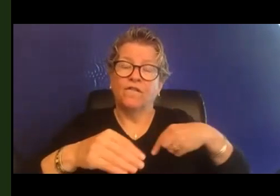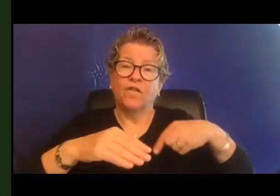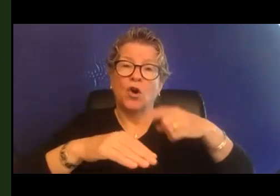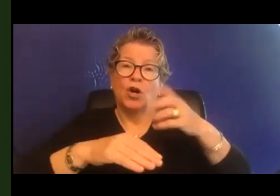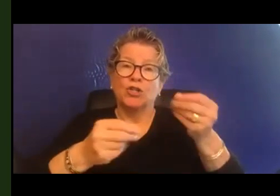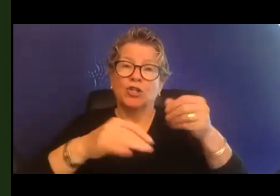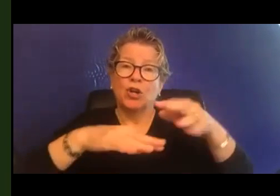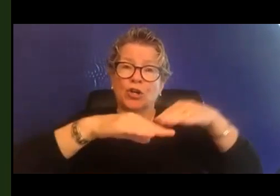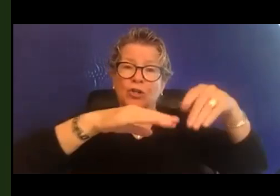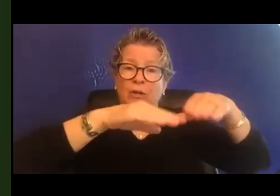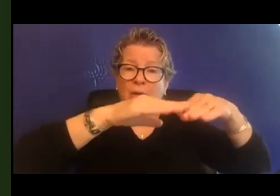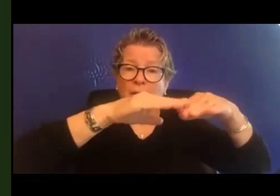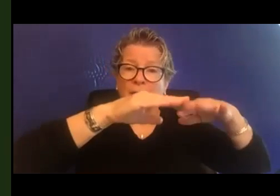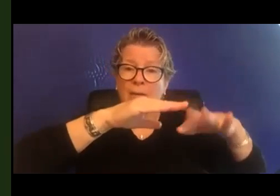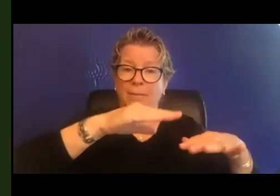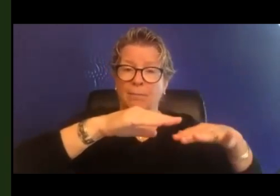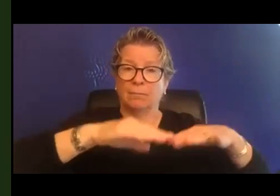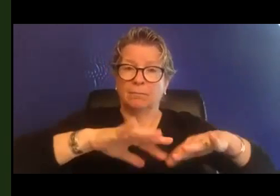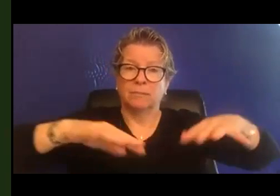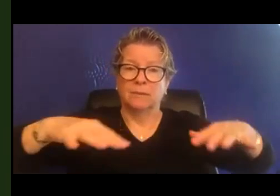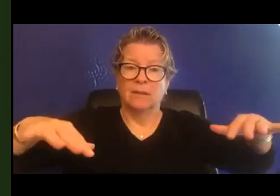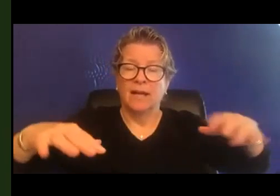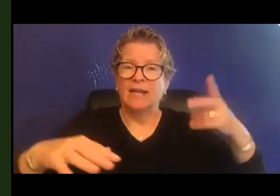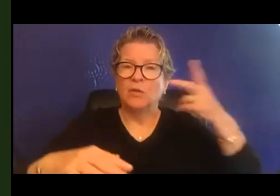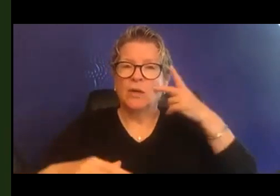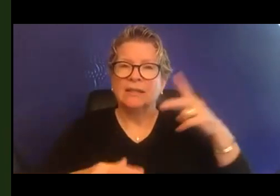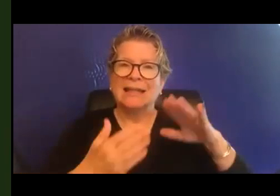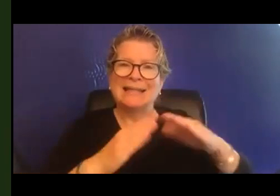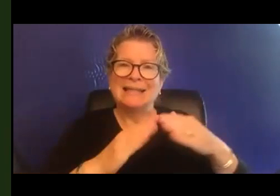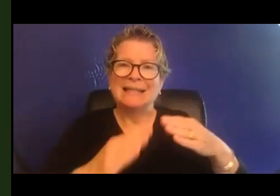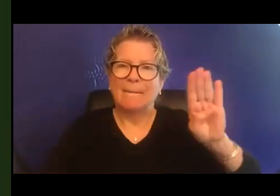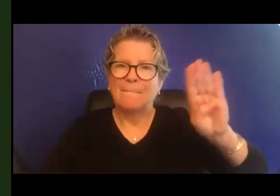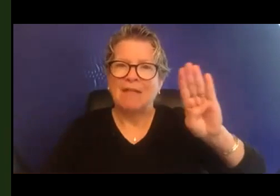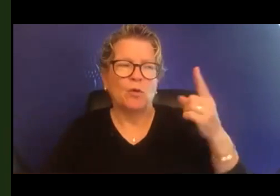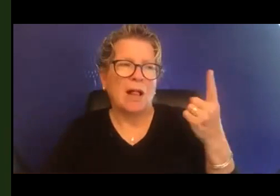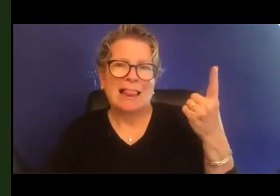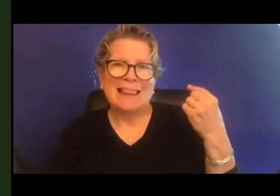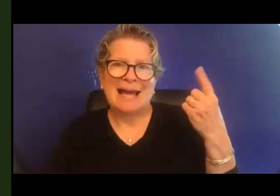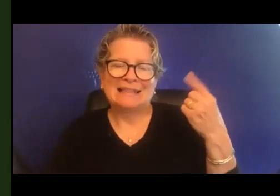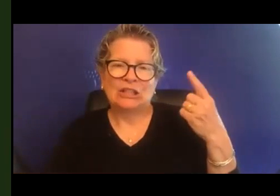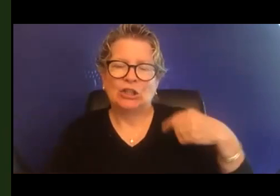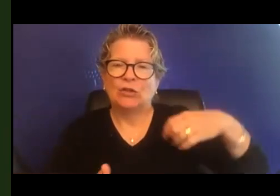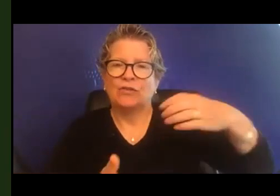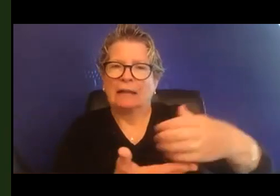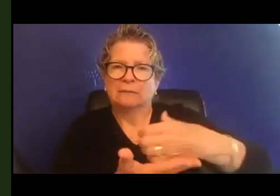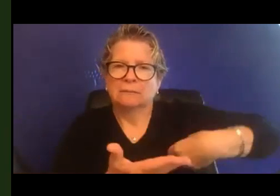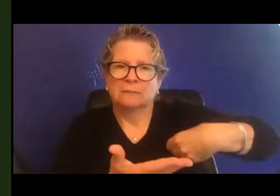picture in the right hand side there, shows City of Bellevue going in last year, removing that sediment, they do that